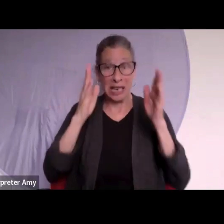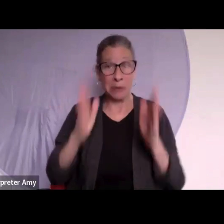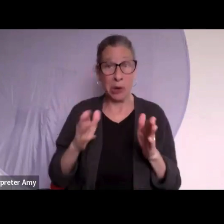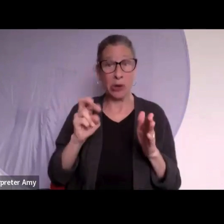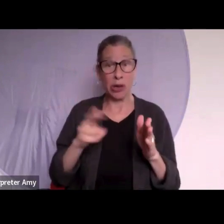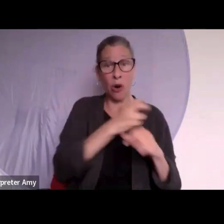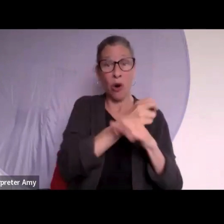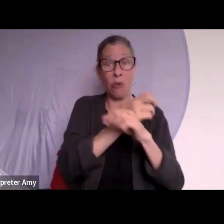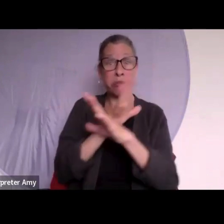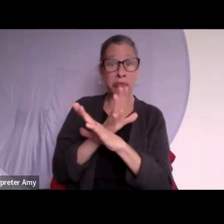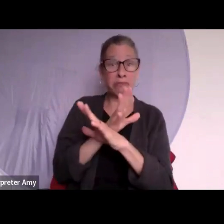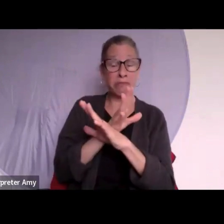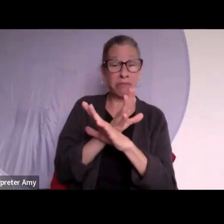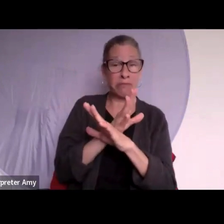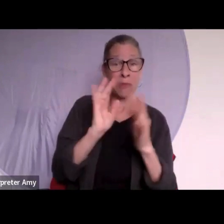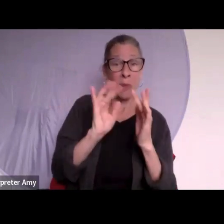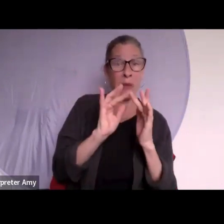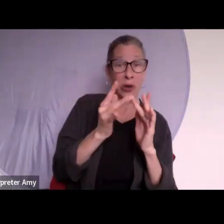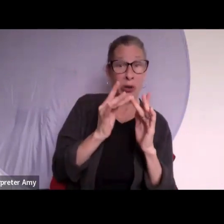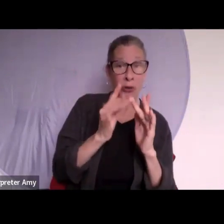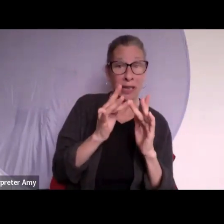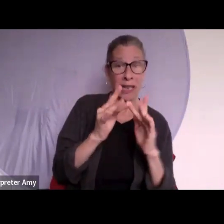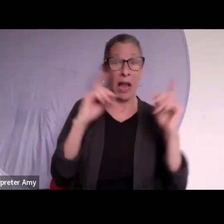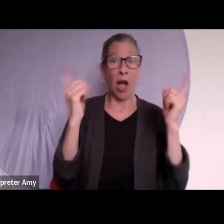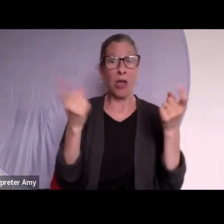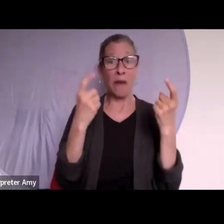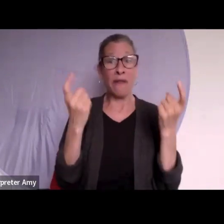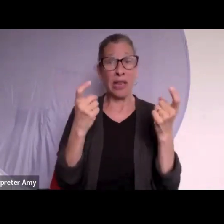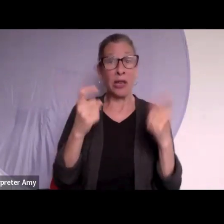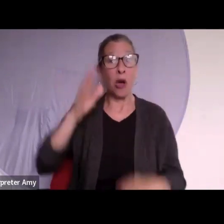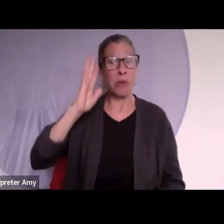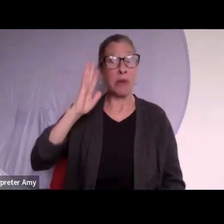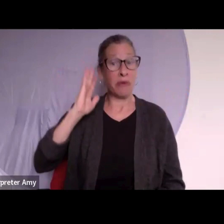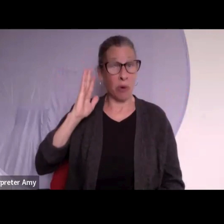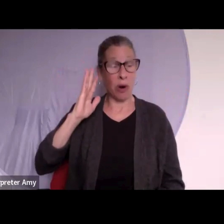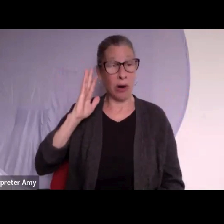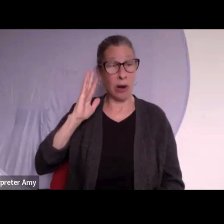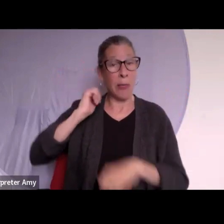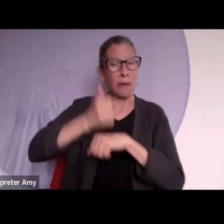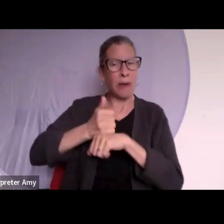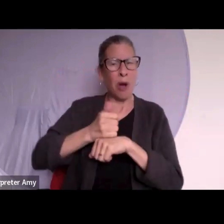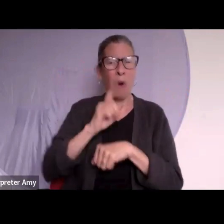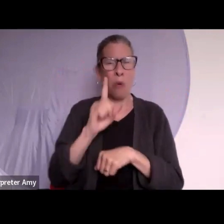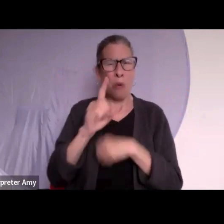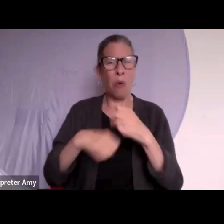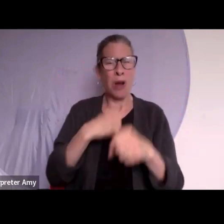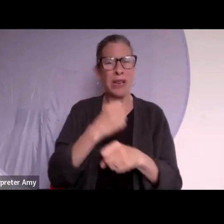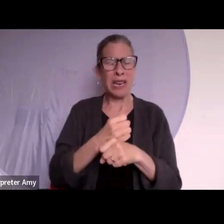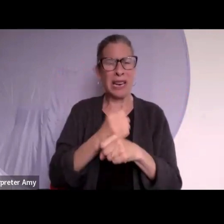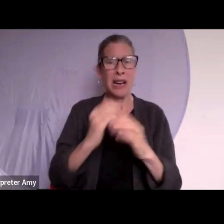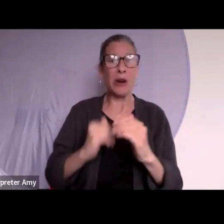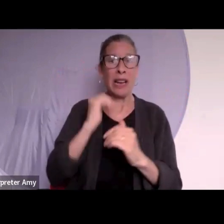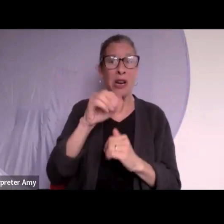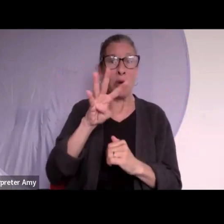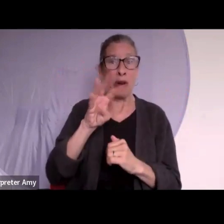we've made our first festival we used to do it in, we once did it when you're in over 40 locations throughout the New York metro